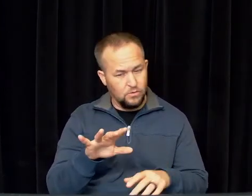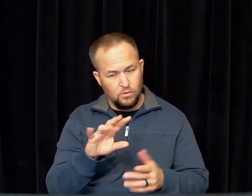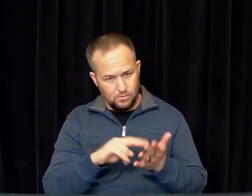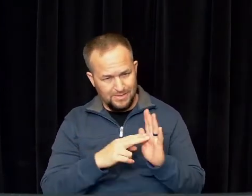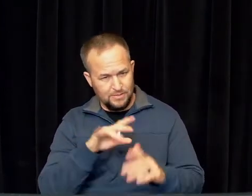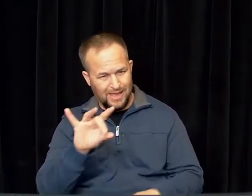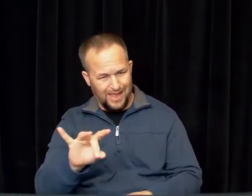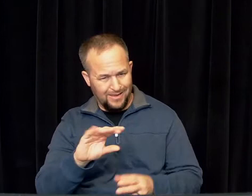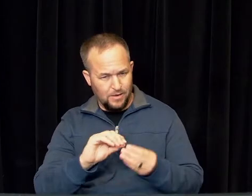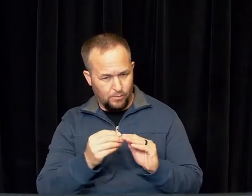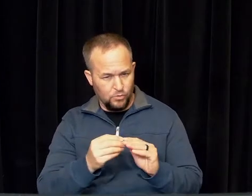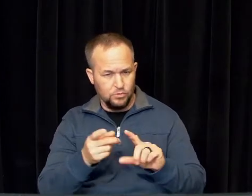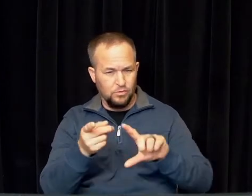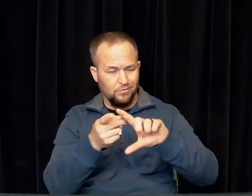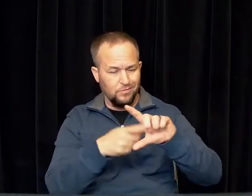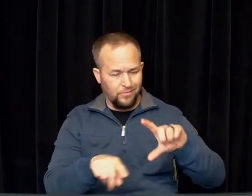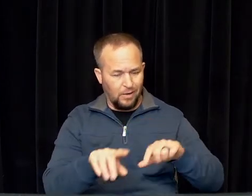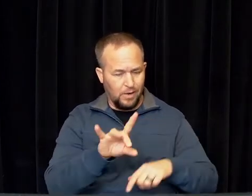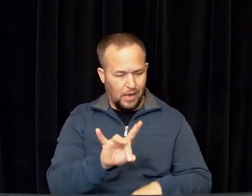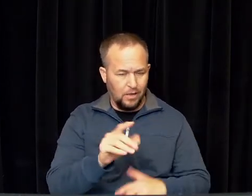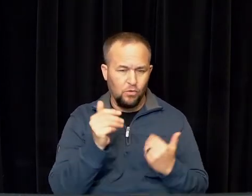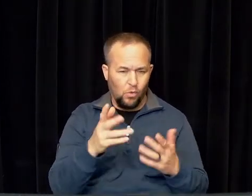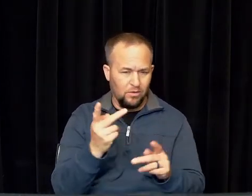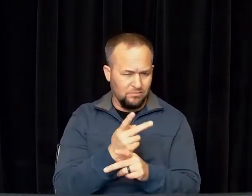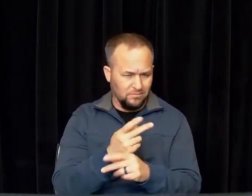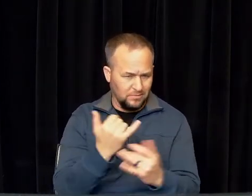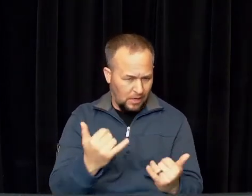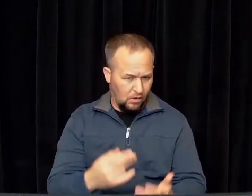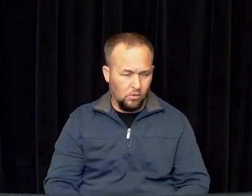we go ahead and divide that by 8, go ahead and do that in your calculator.